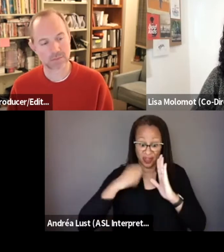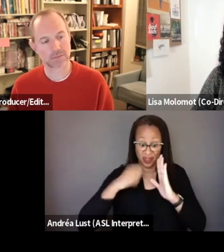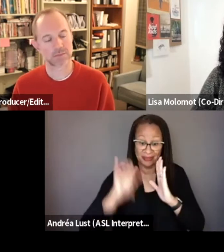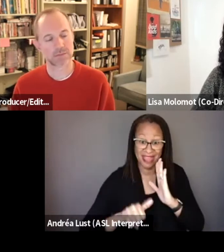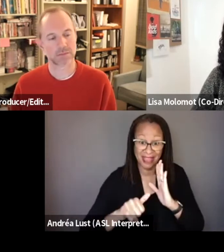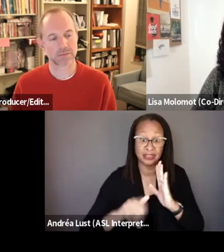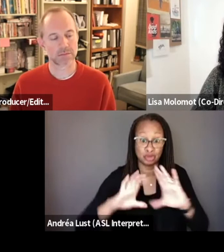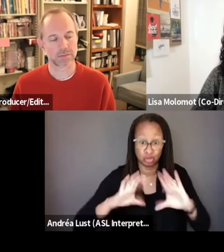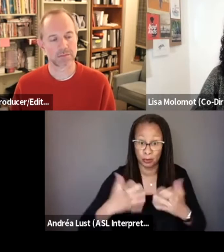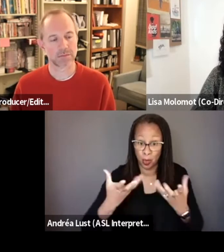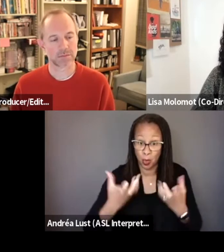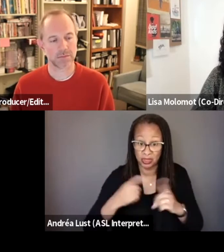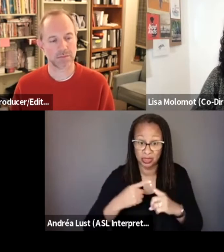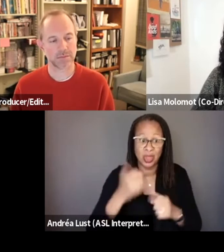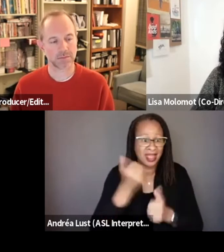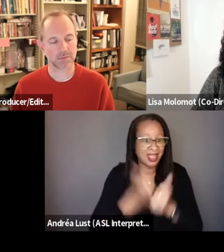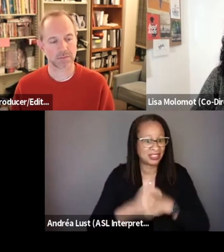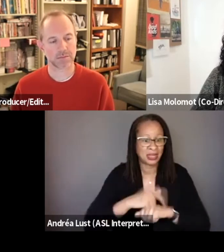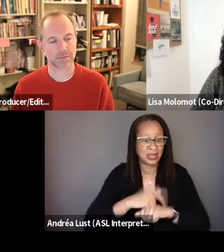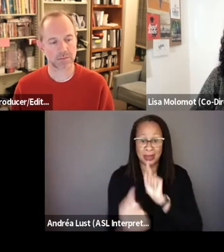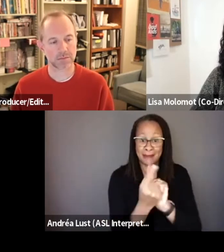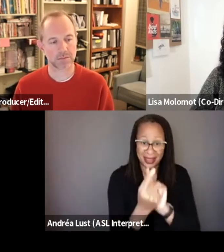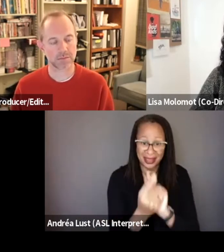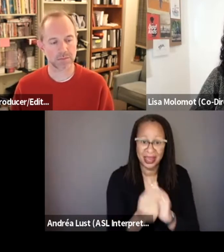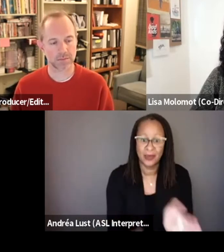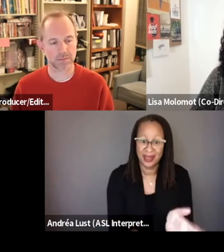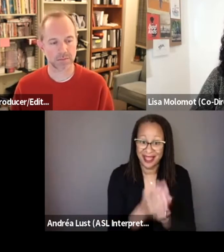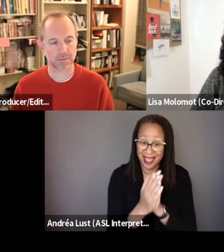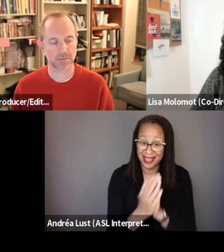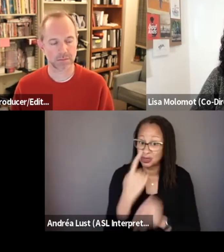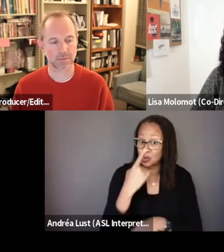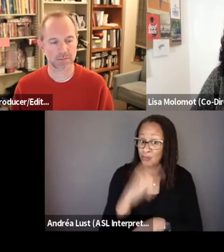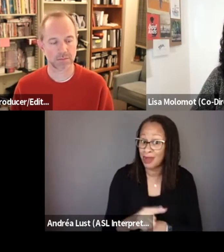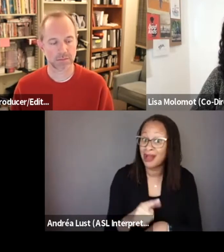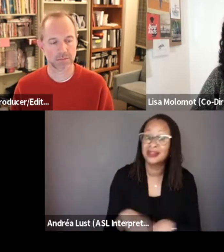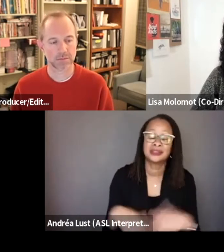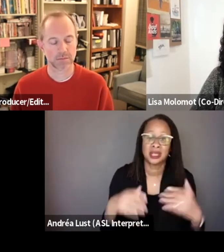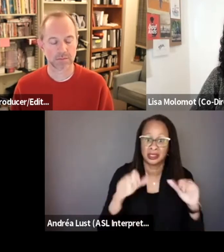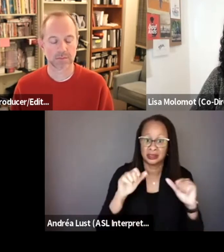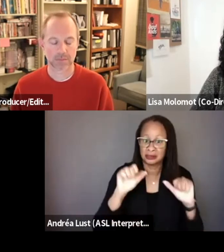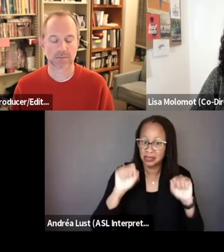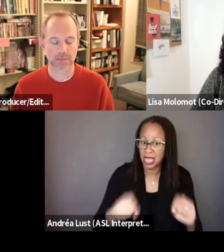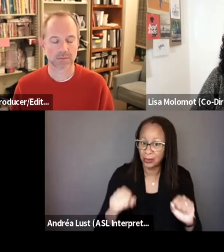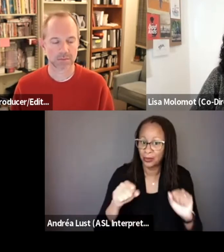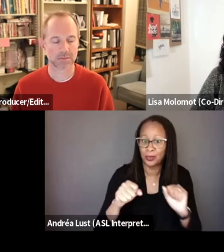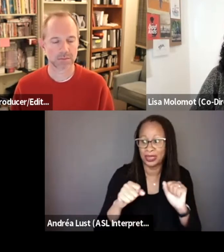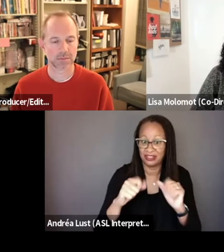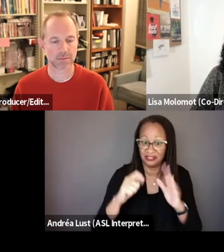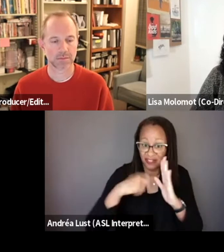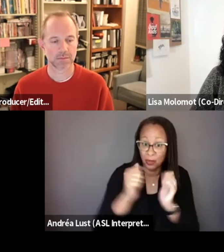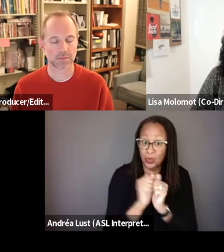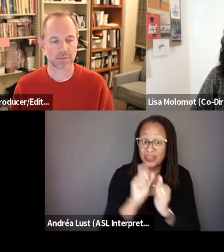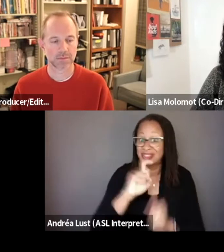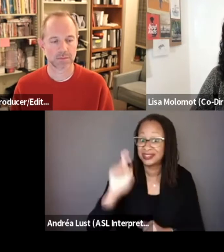and so every time we met with him, we would ask him, can we film with the Texas Border Volunteers? And he would say,